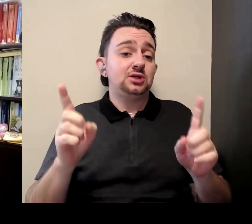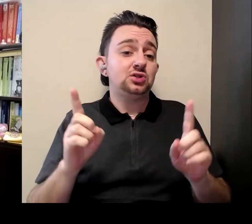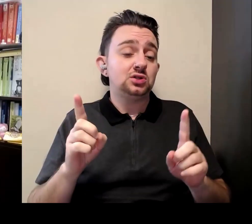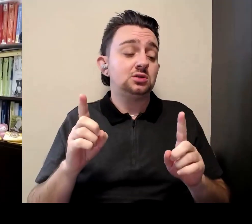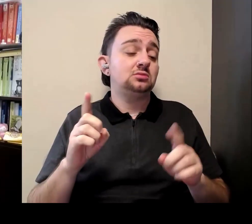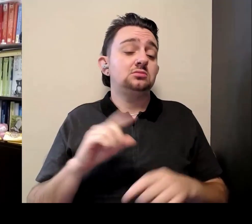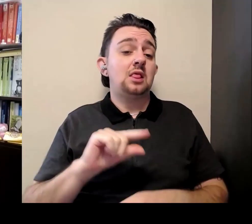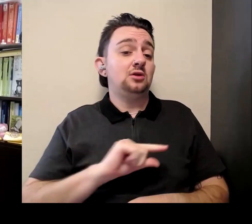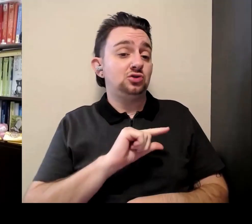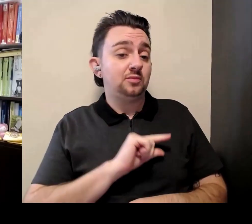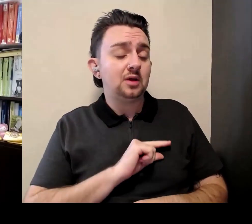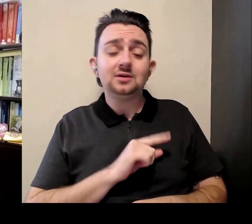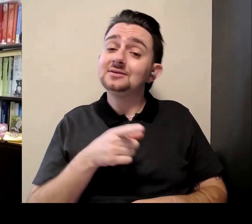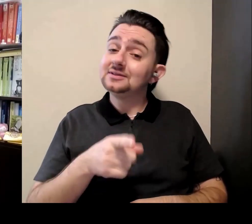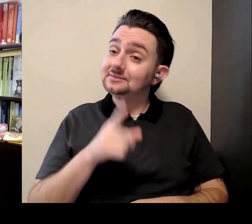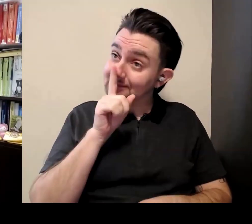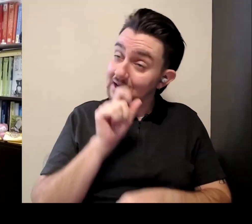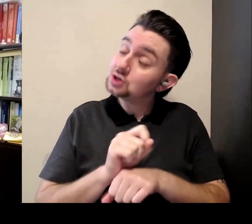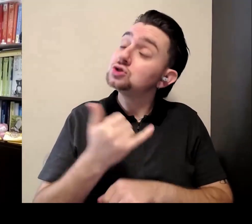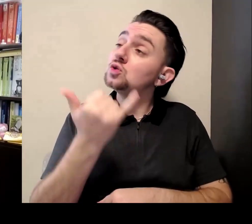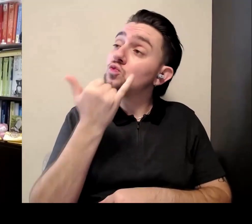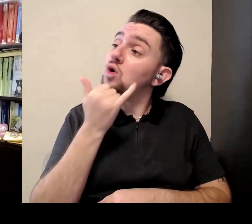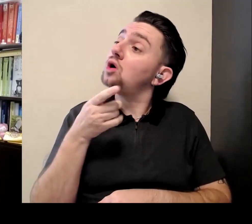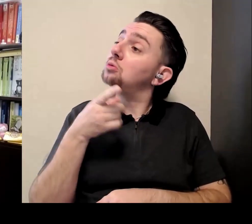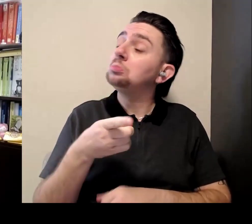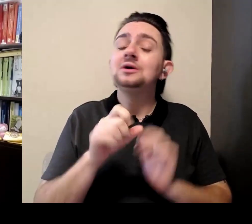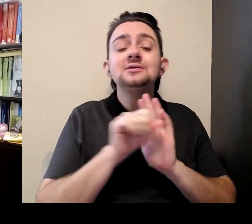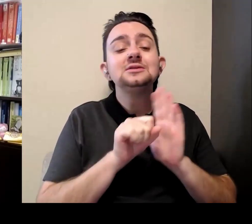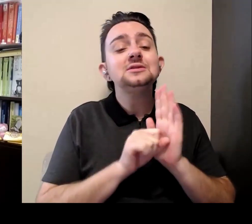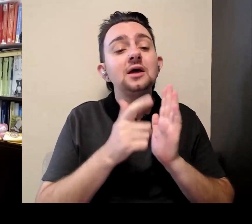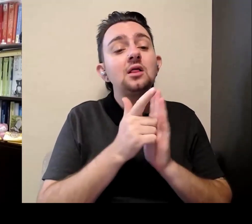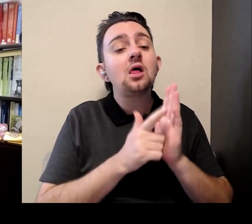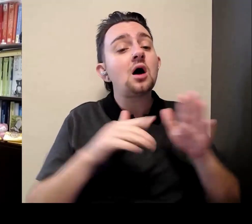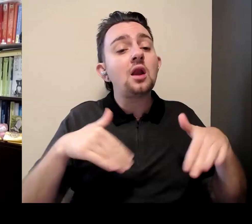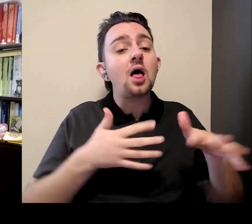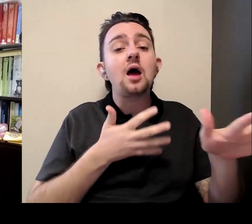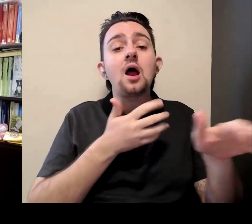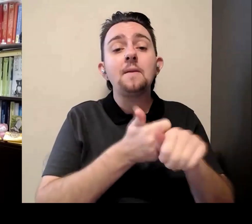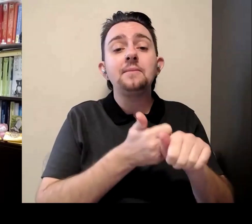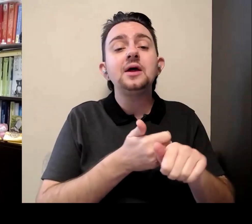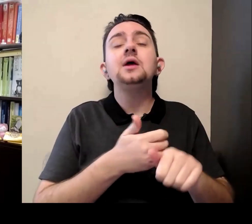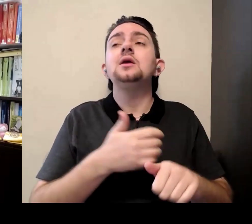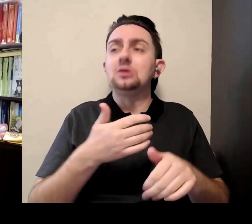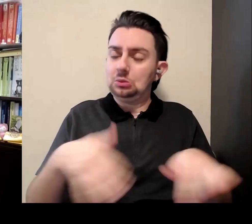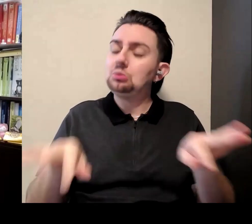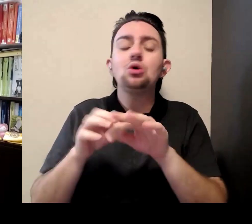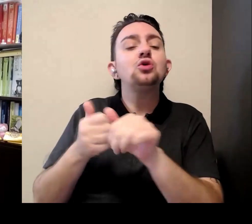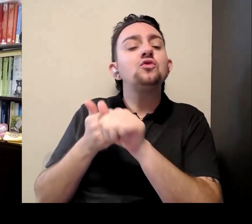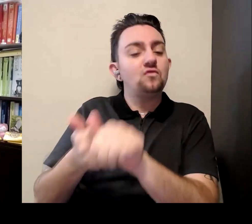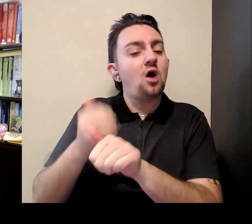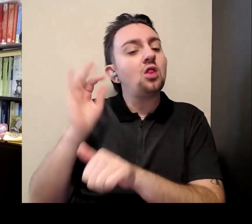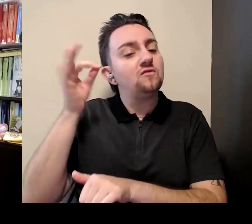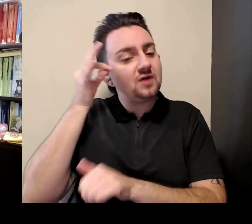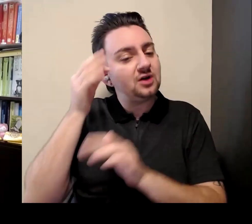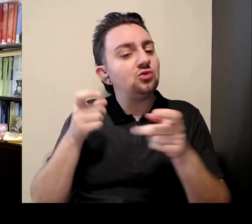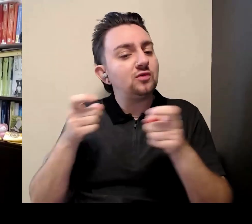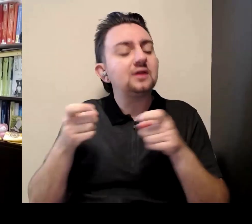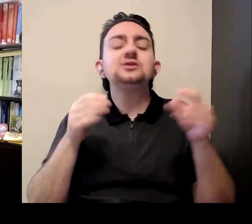This actually is wrong and although their state laws might not be updated yet to follow the federal regulations. So there is, you know, documented history where